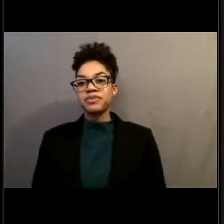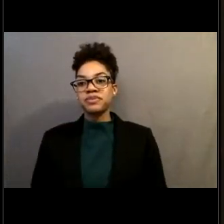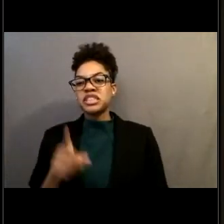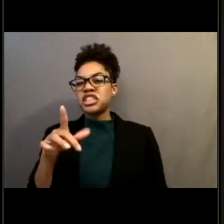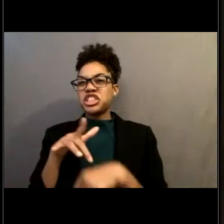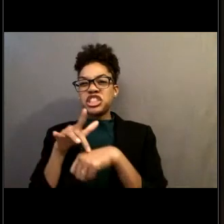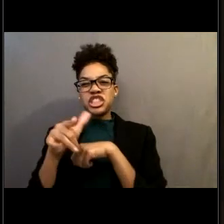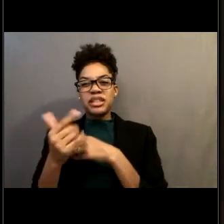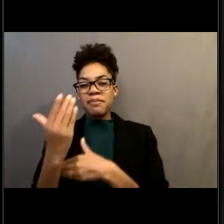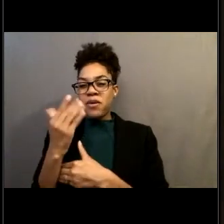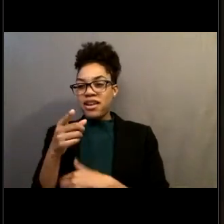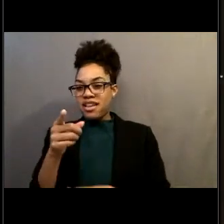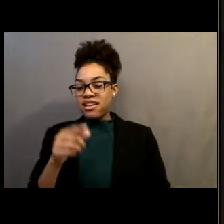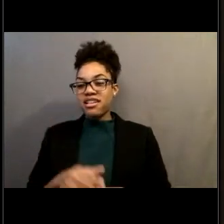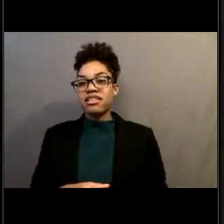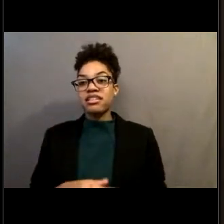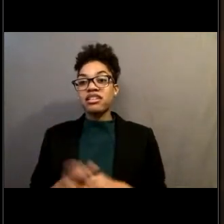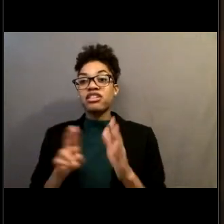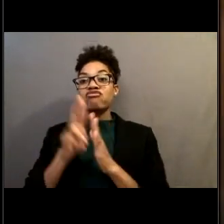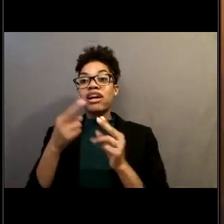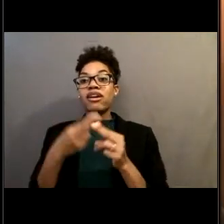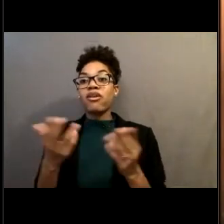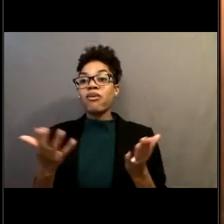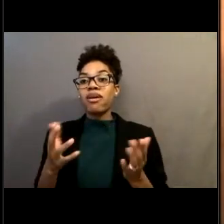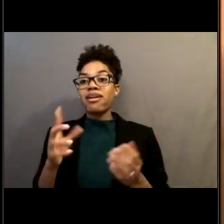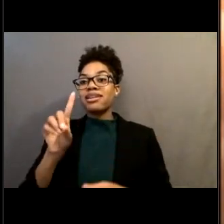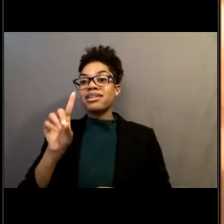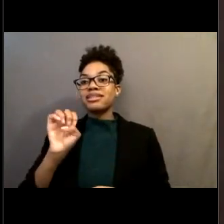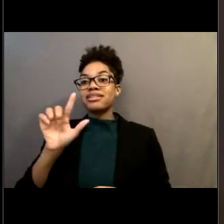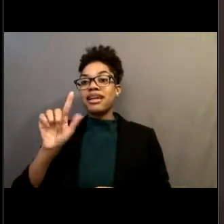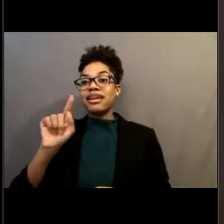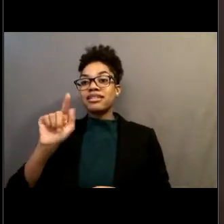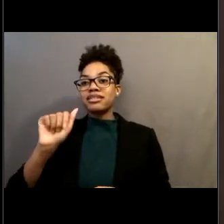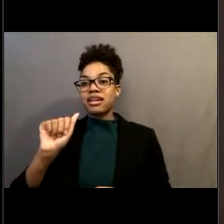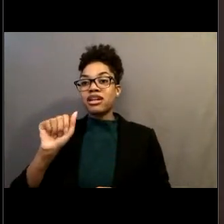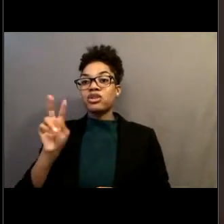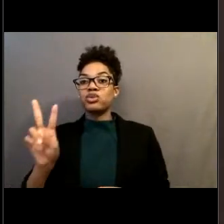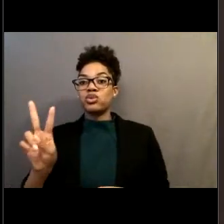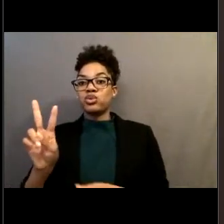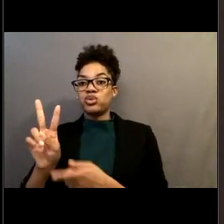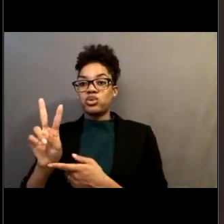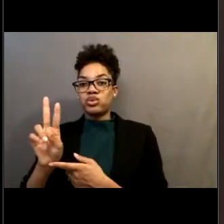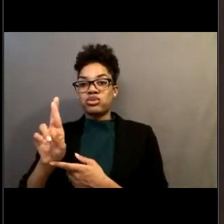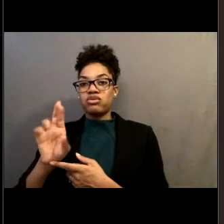This is a a rocket called the Delta two rocket. And you could see a bunch of those tubes on the side.